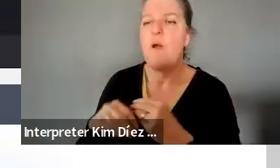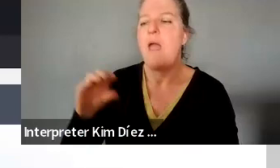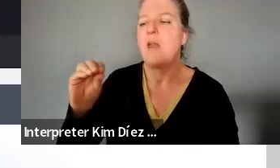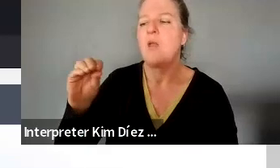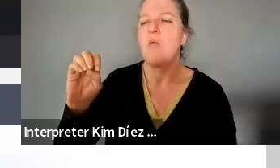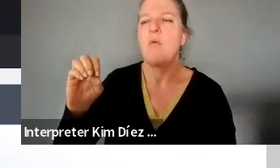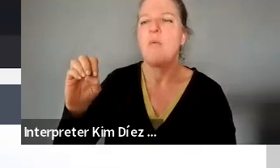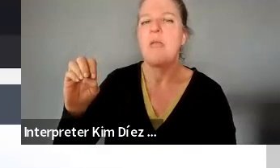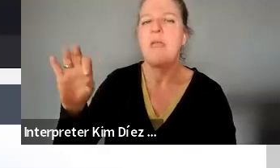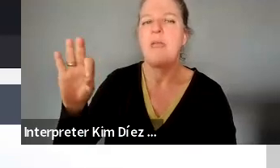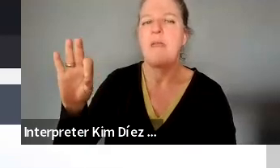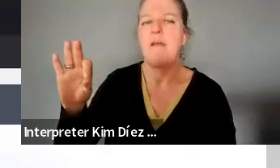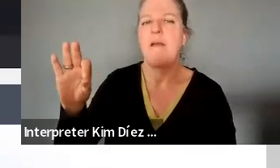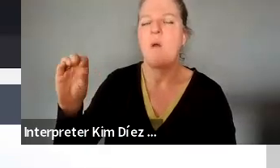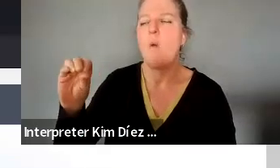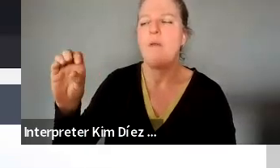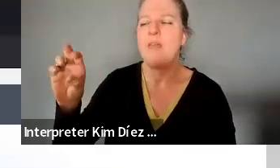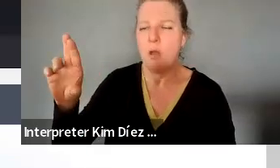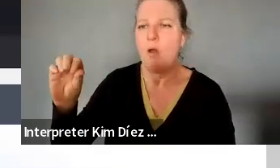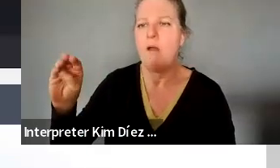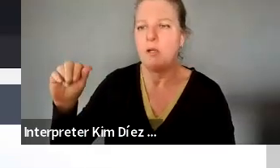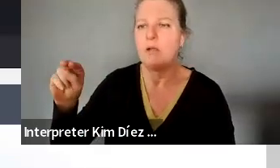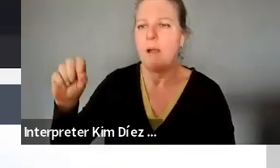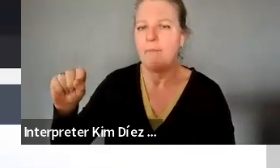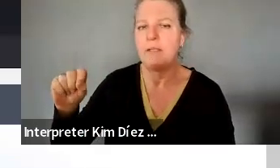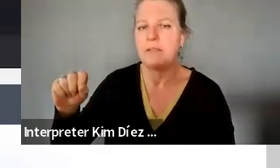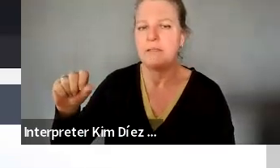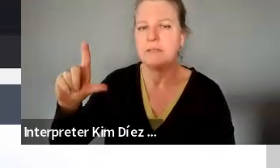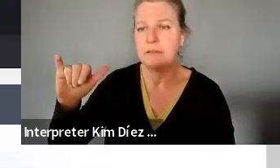I will add the link for this webpage right here one more time.